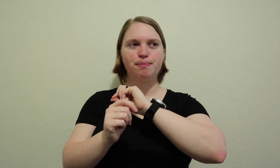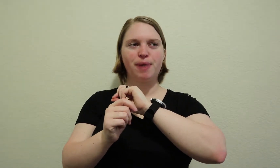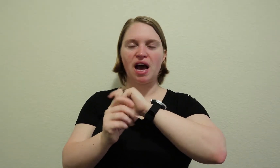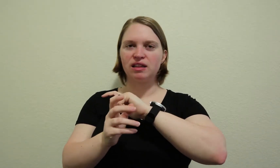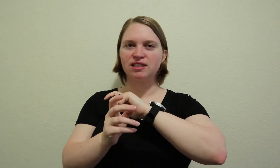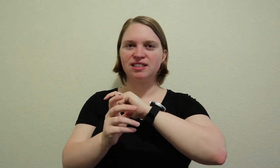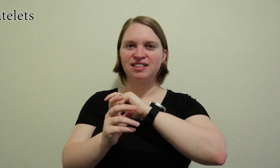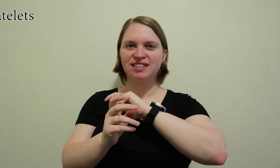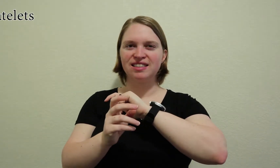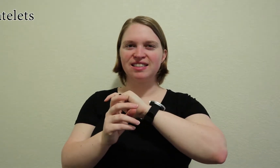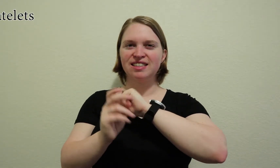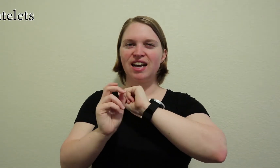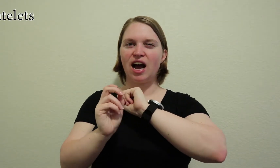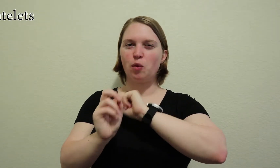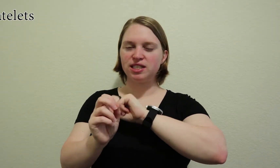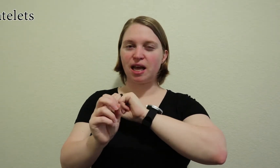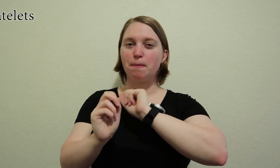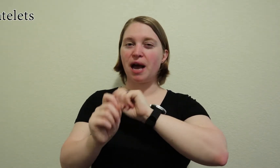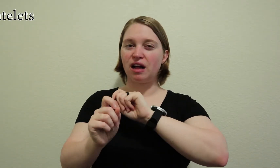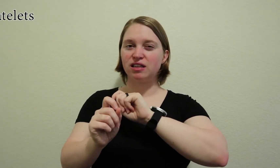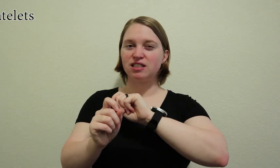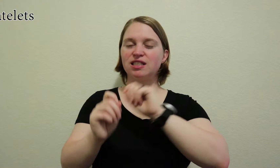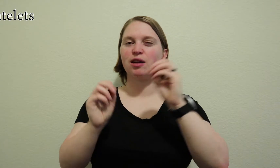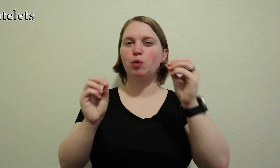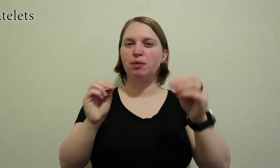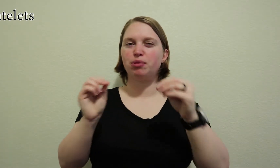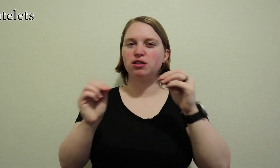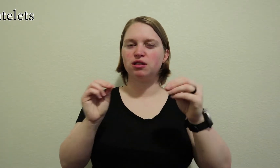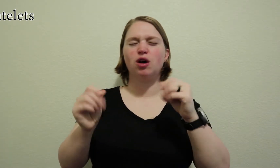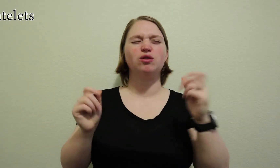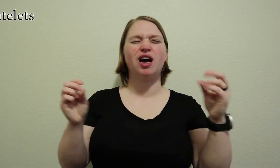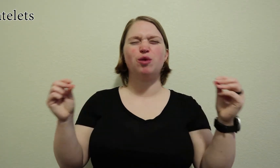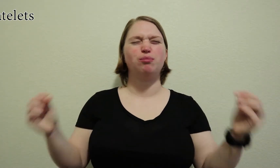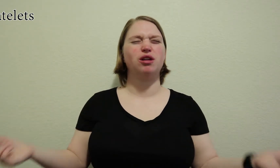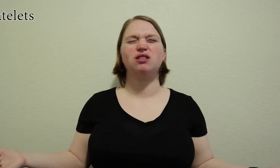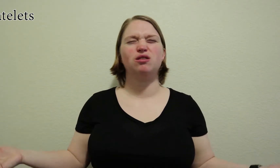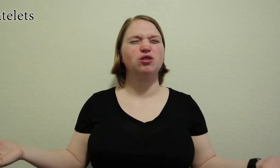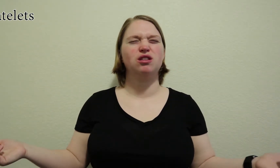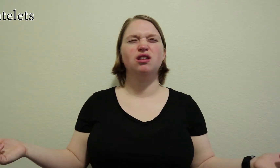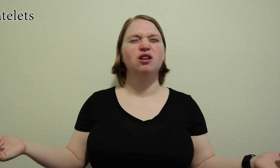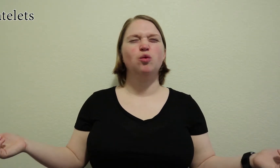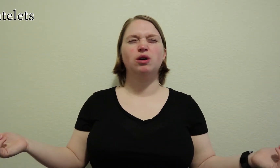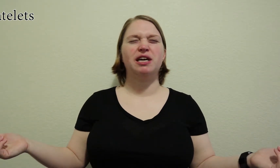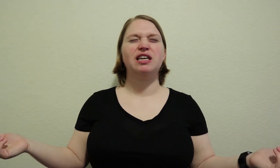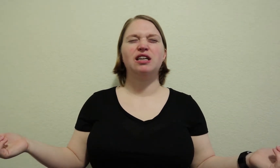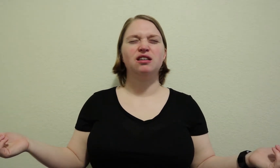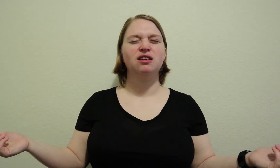palates, I want to say palates like white blood, no, not white blood cells what am I thinking?